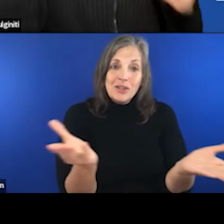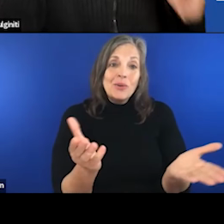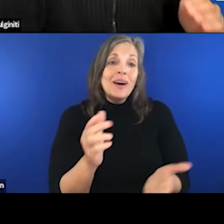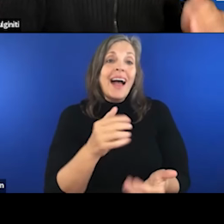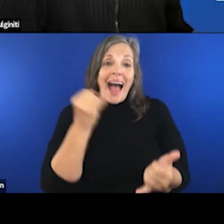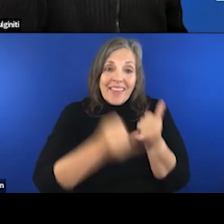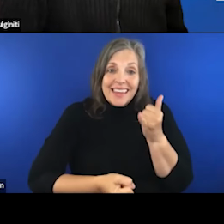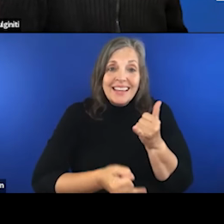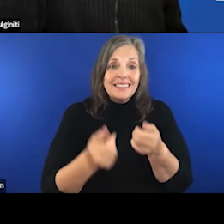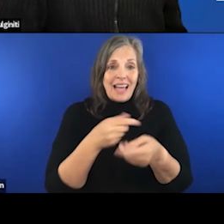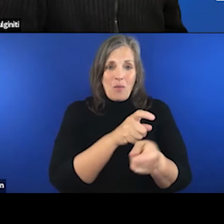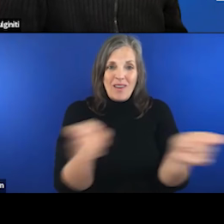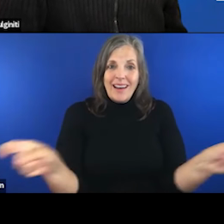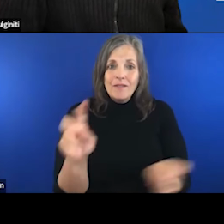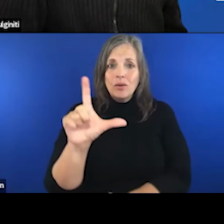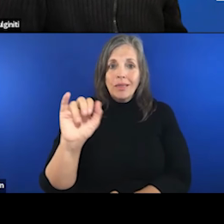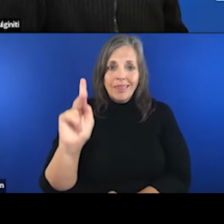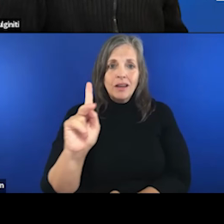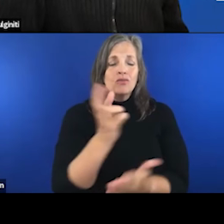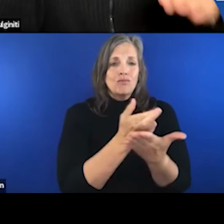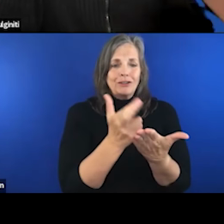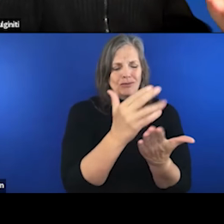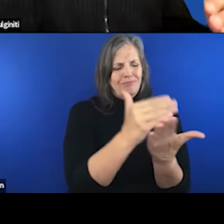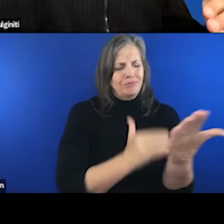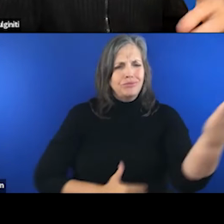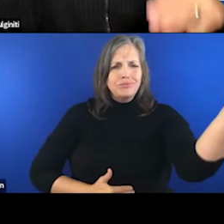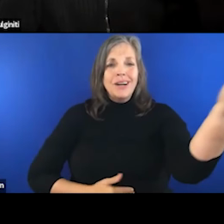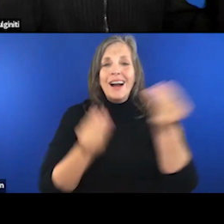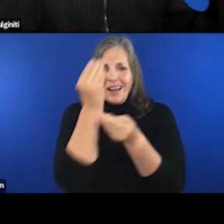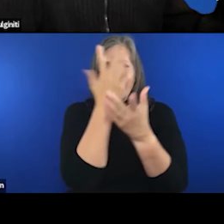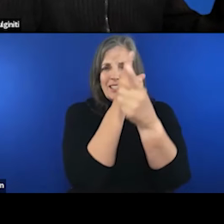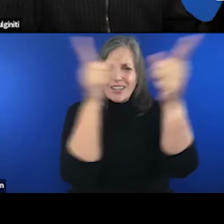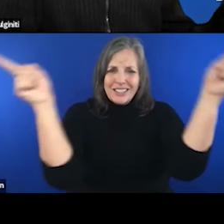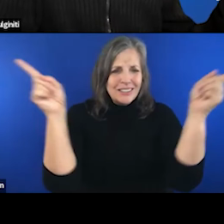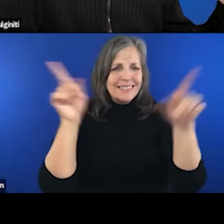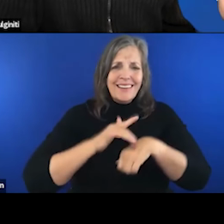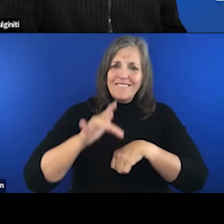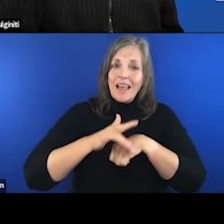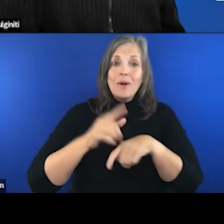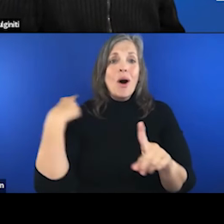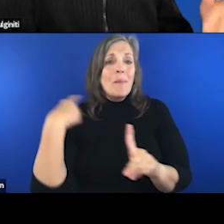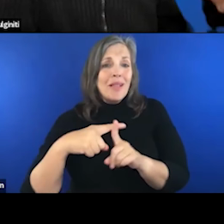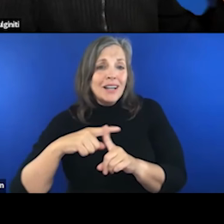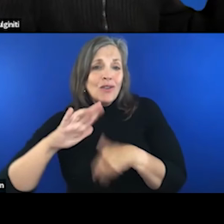so much information out there in addition to all these cool plugins that we're using and and if